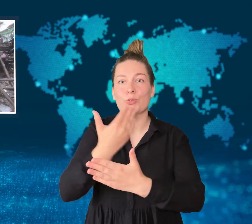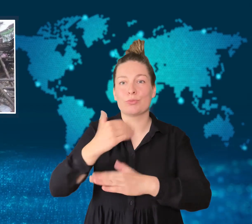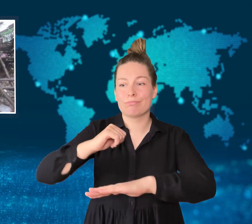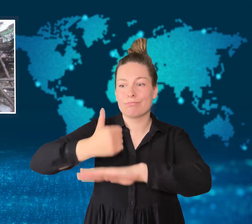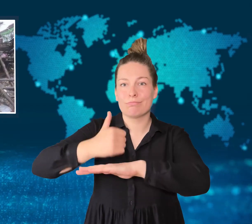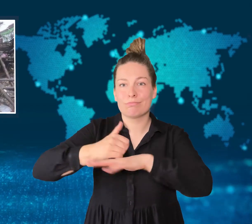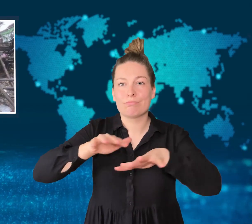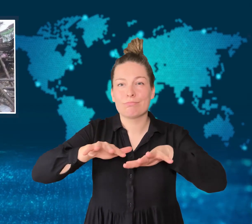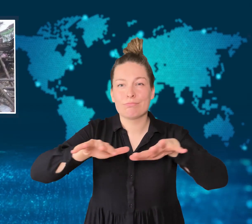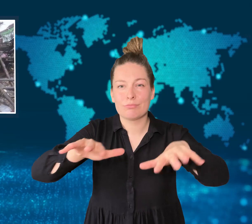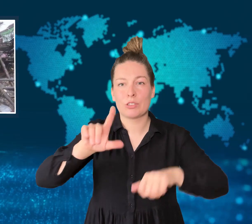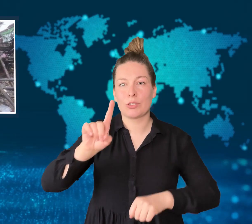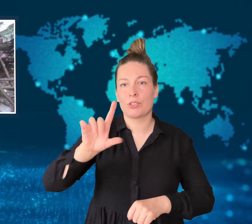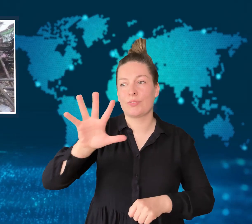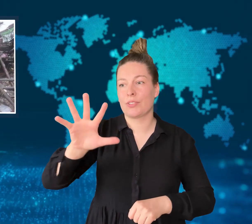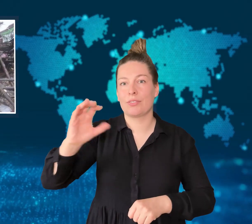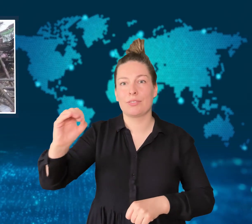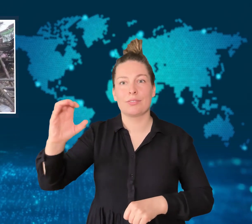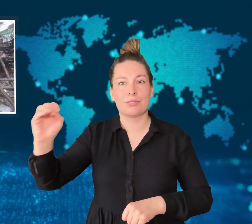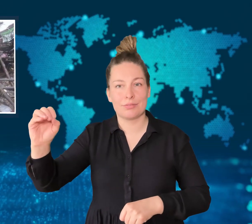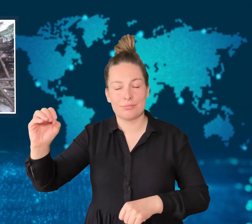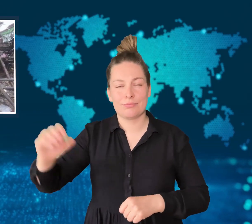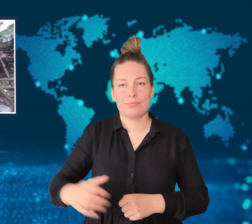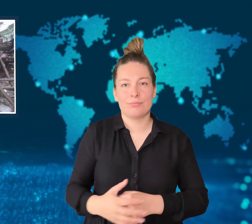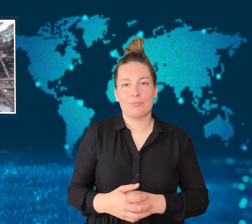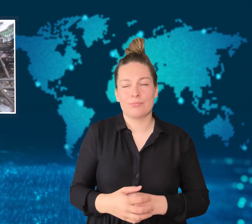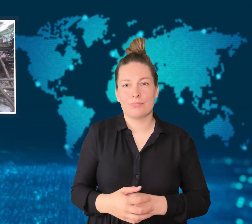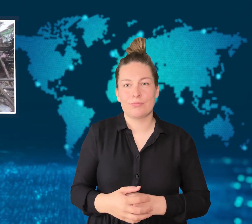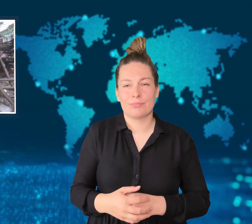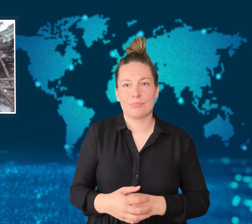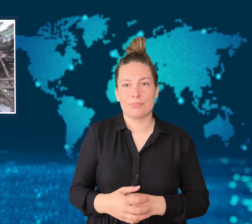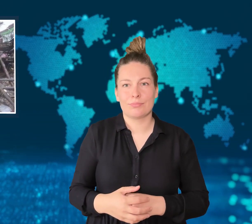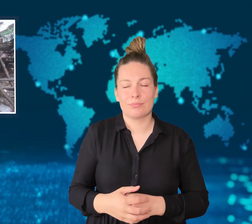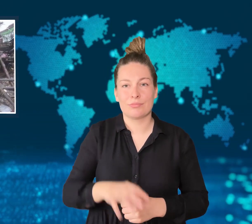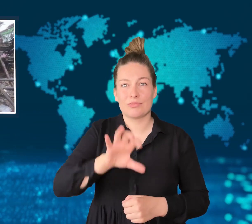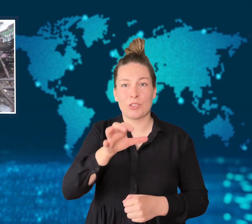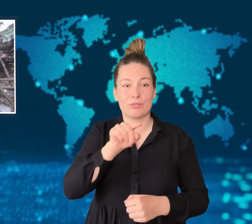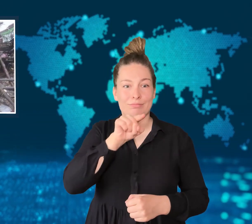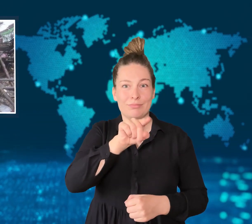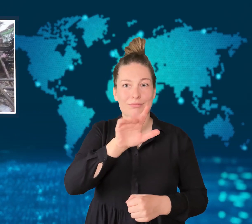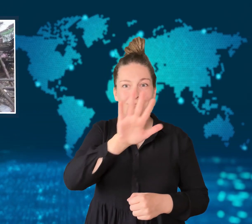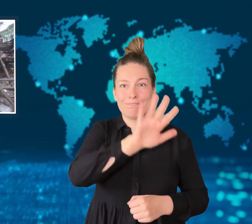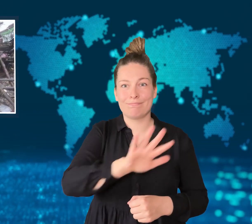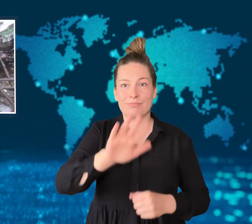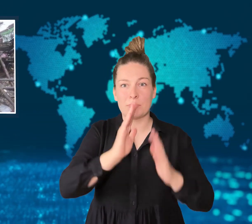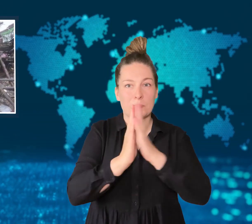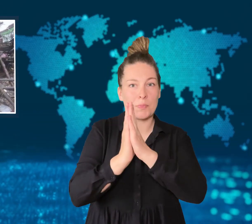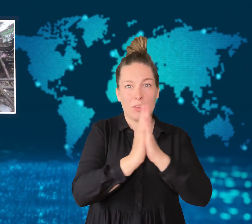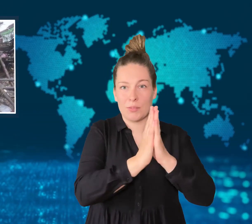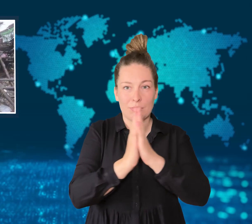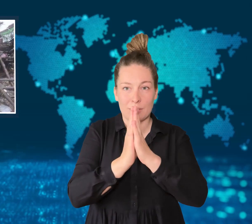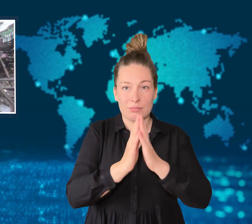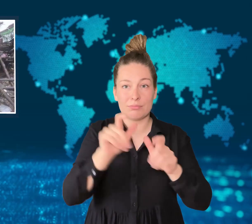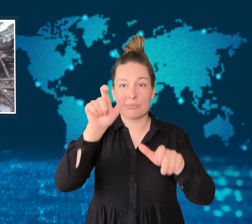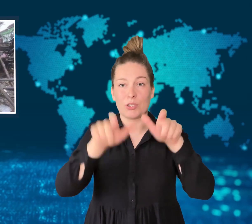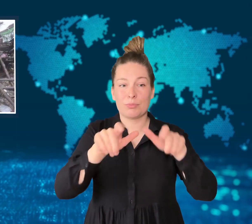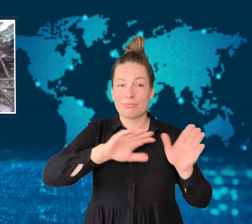Thousands of people in Myanmar were evacuated to schools and monasteries.